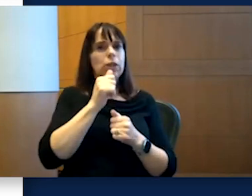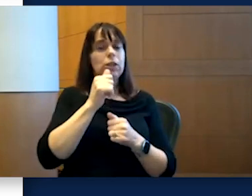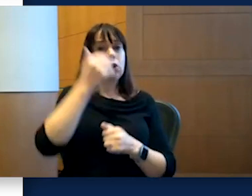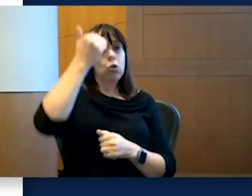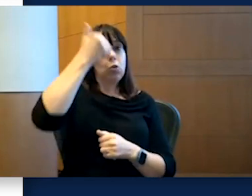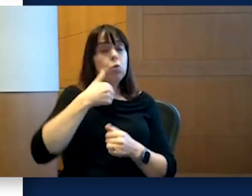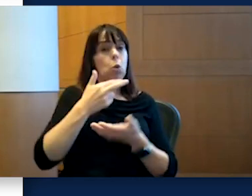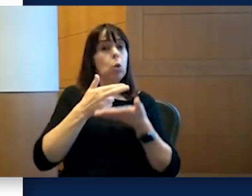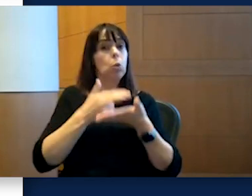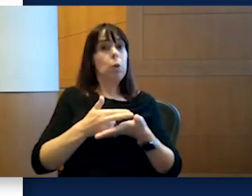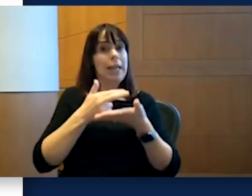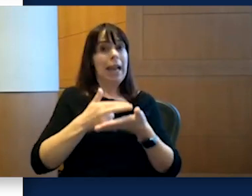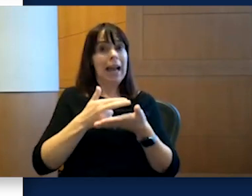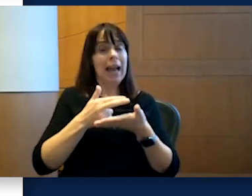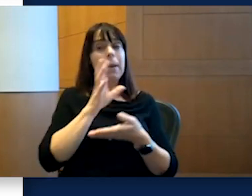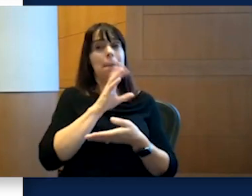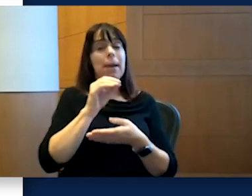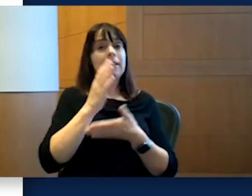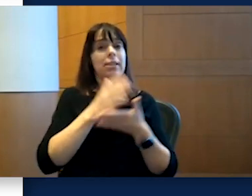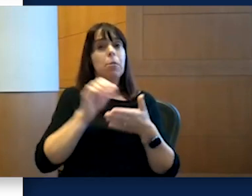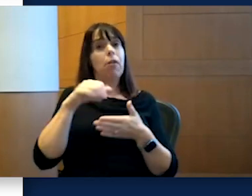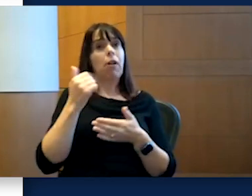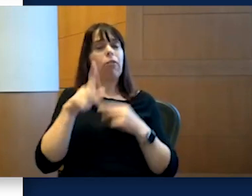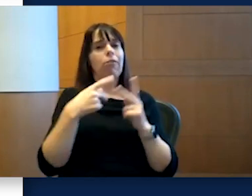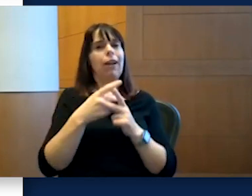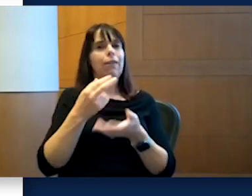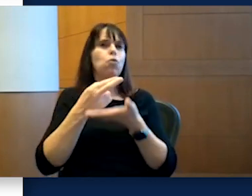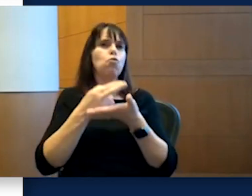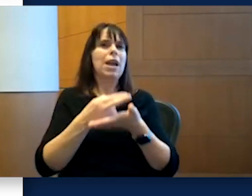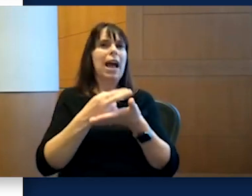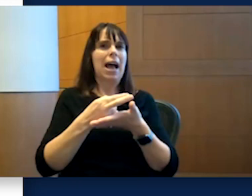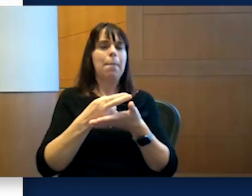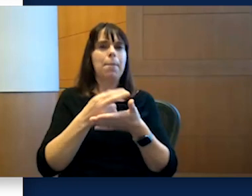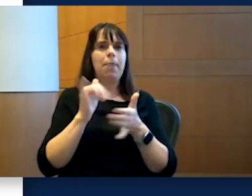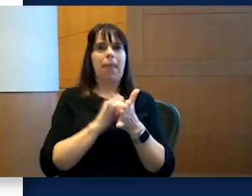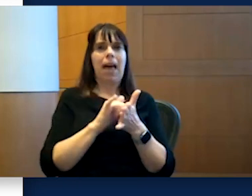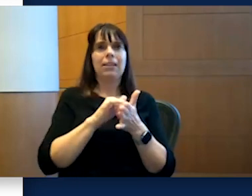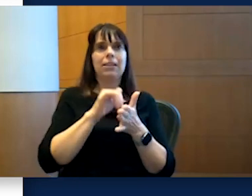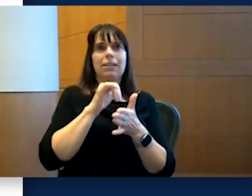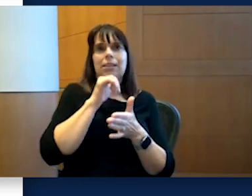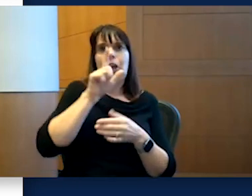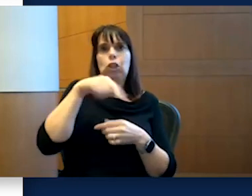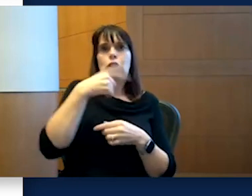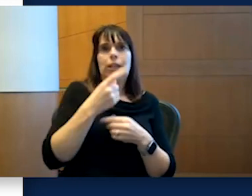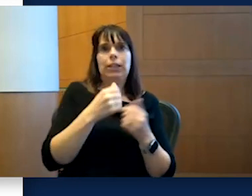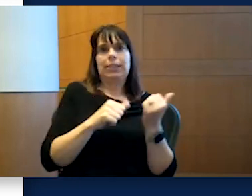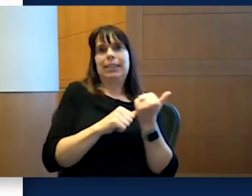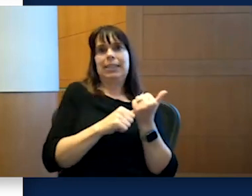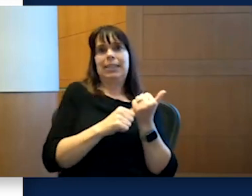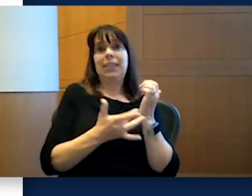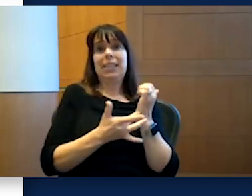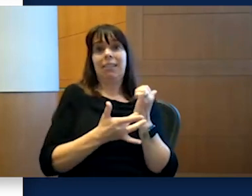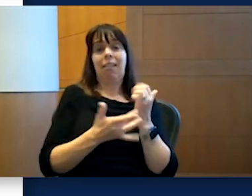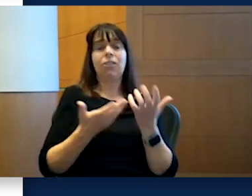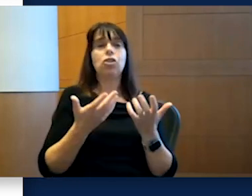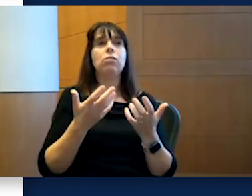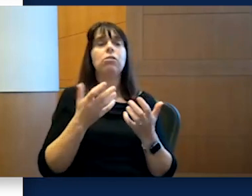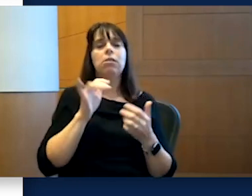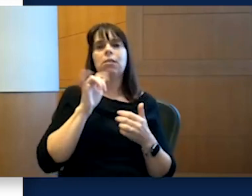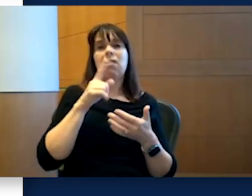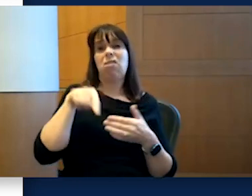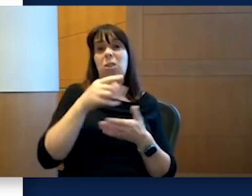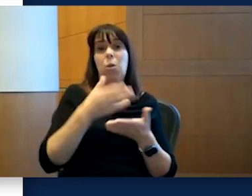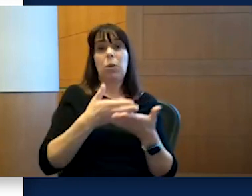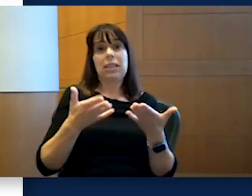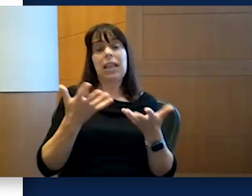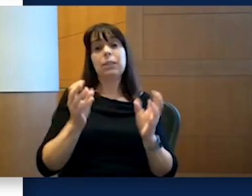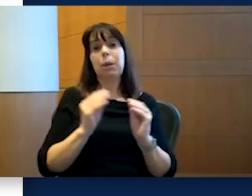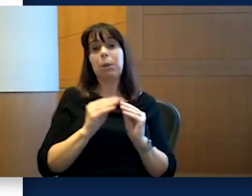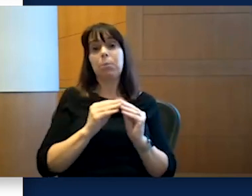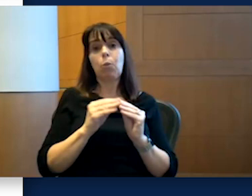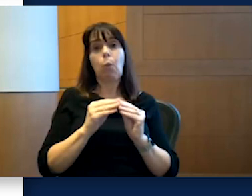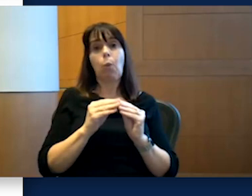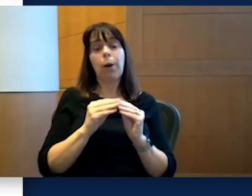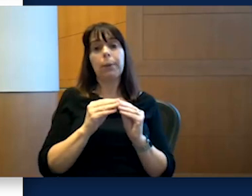There's some interesting stroke rehab and other actual rehabilitation that goes beyond assistive technology. And those may be more beneficial and appropriate for people with spinal cord injury than the kind of communication applications that I'm working on.